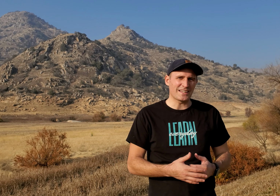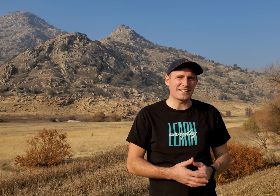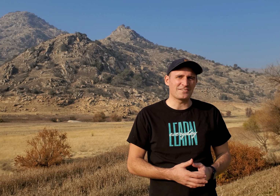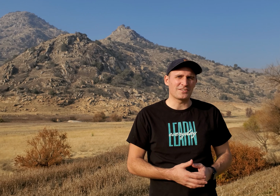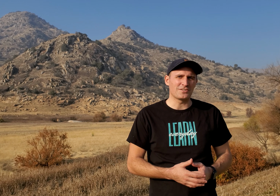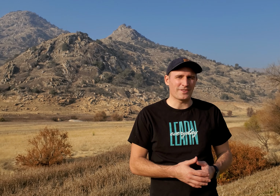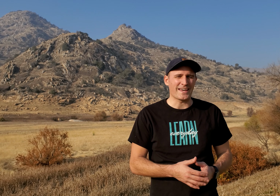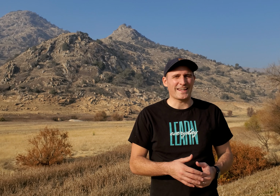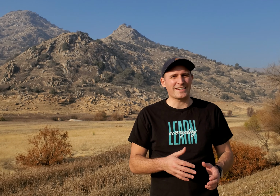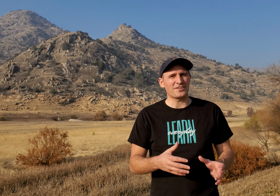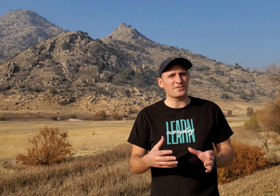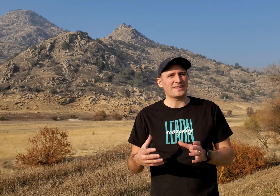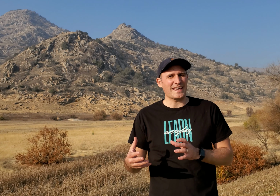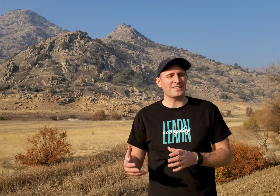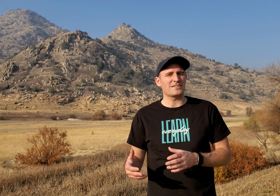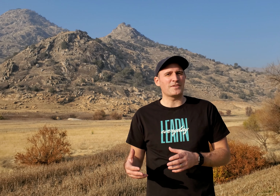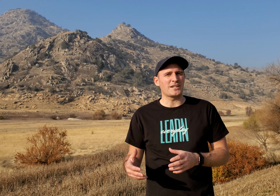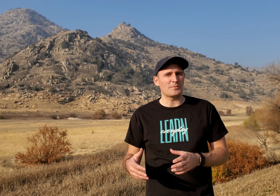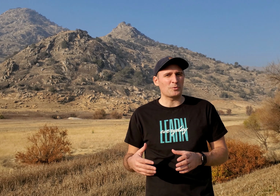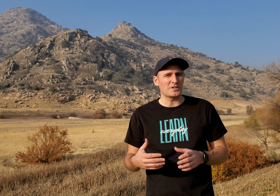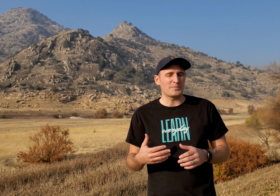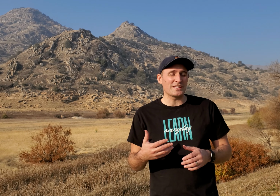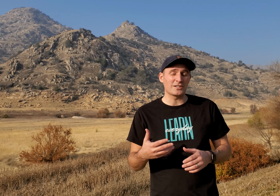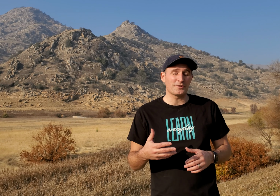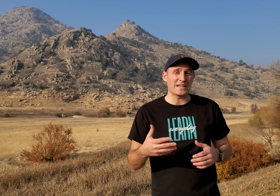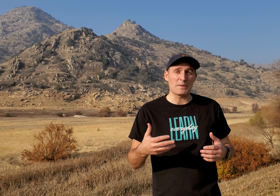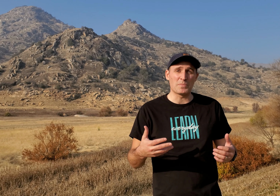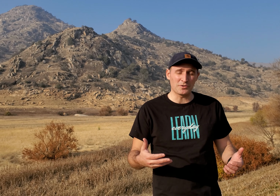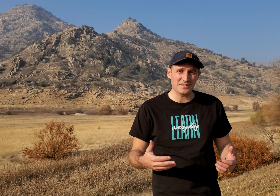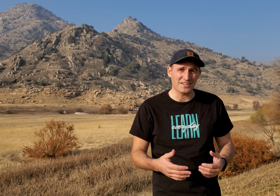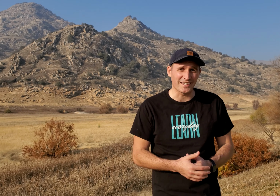easier to do that and also at the end of this video I'm going to be including a bonus sign